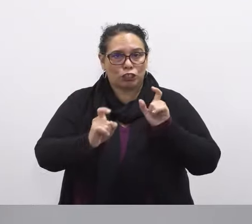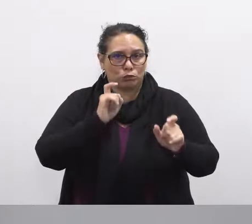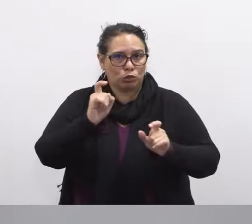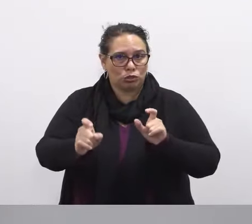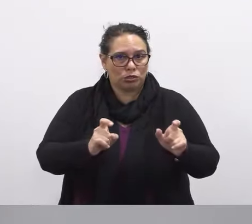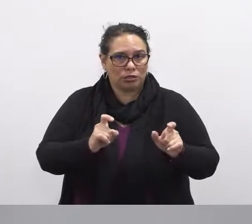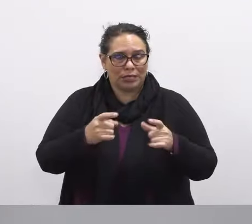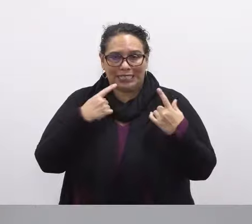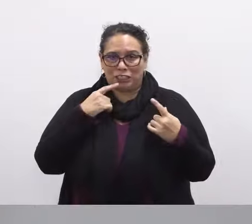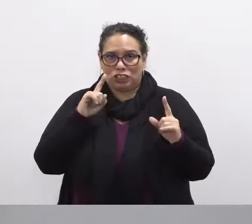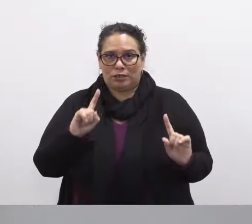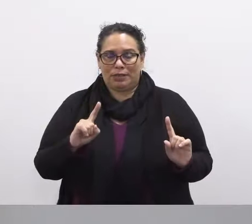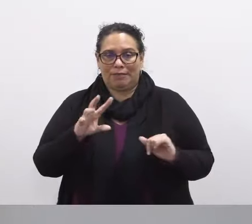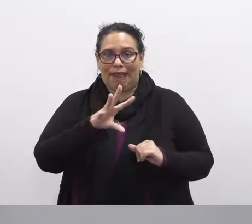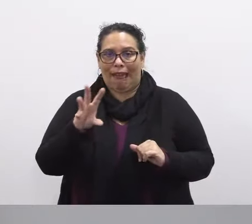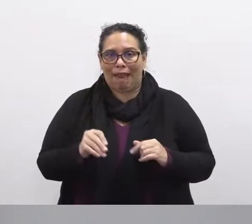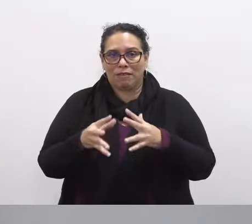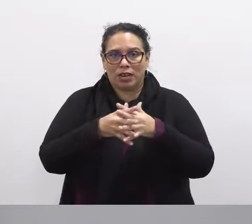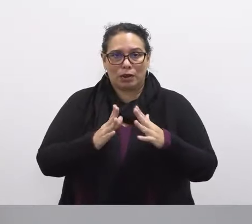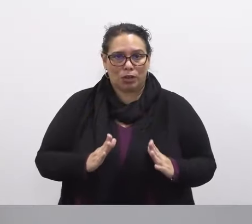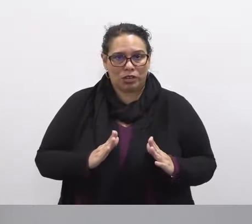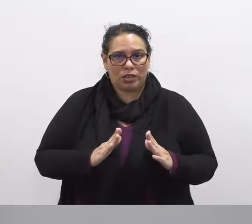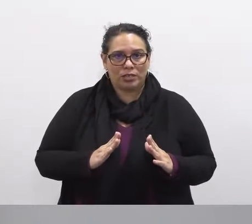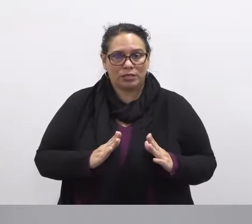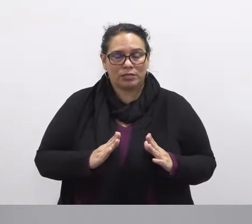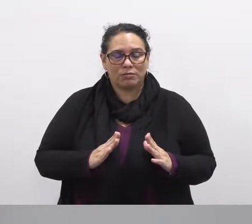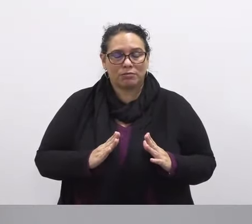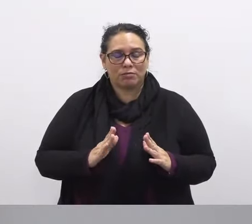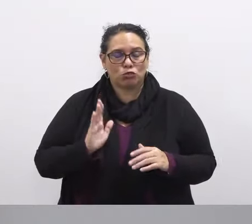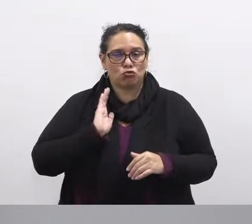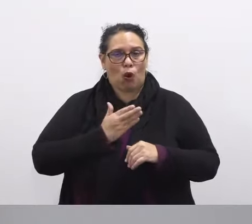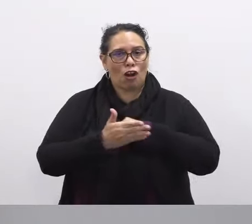and achievements of African Americans to the fabric of our country.